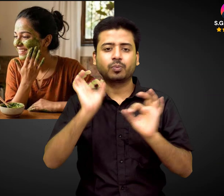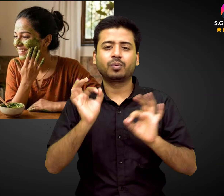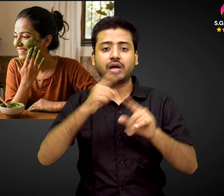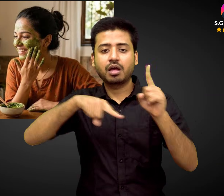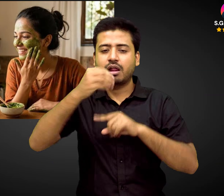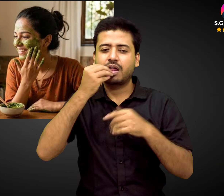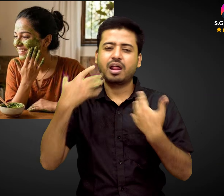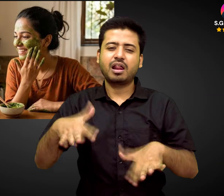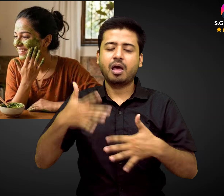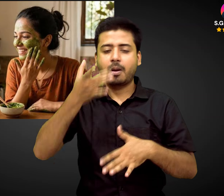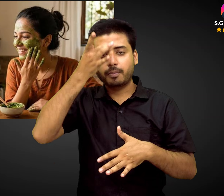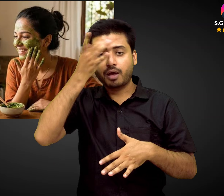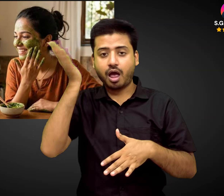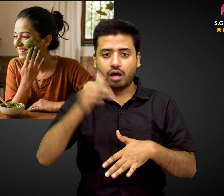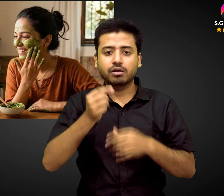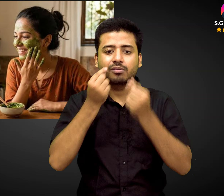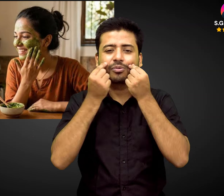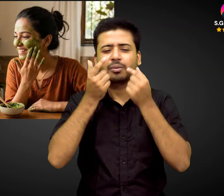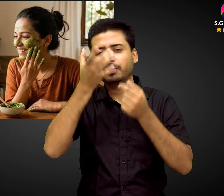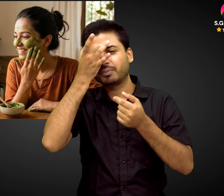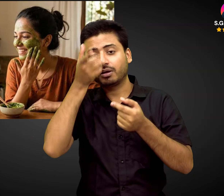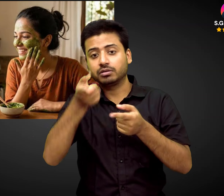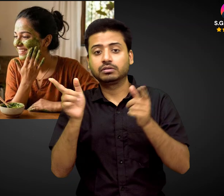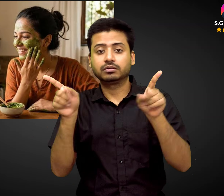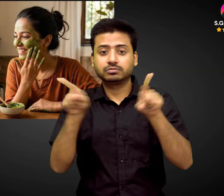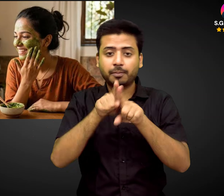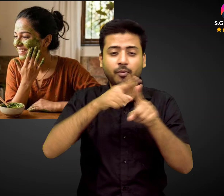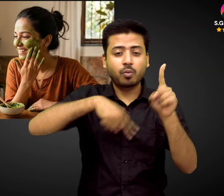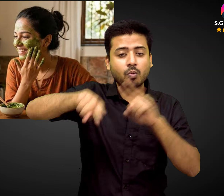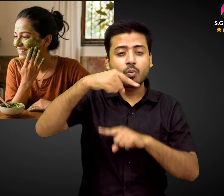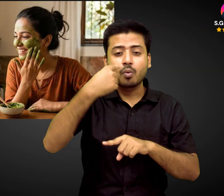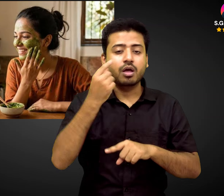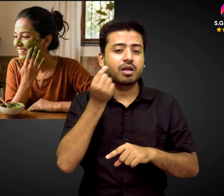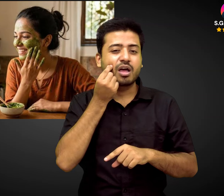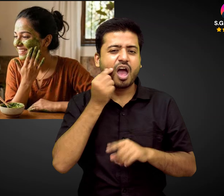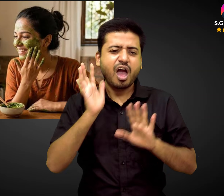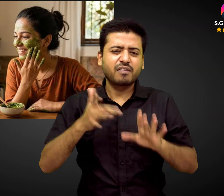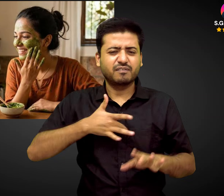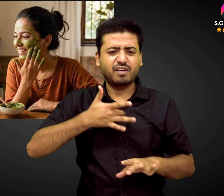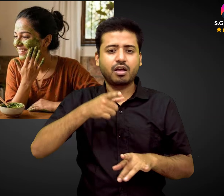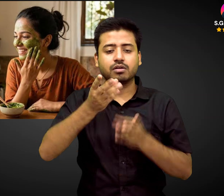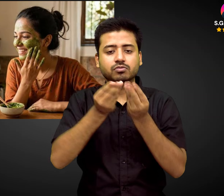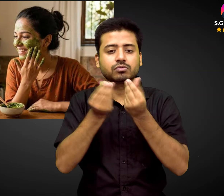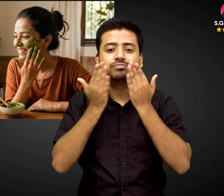an even opaque layer of the freshly mixed paste across your entire face, paying special attention